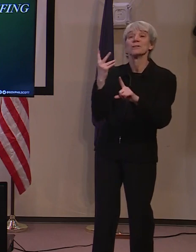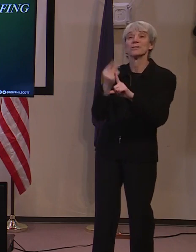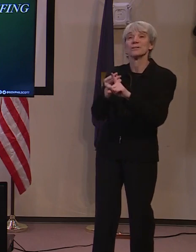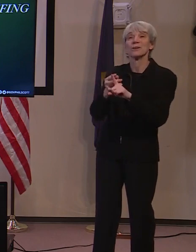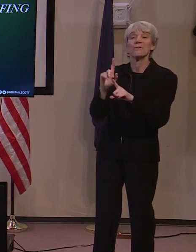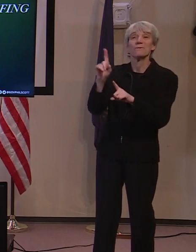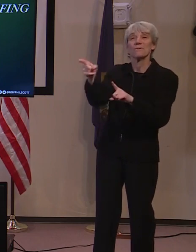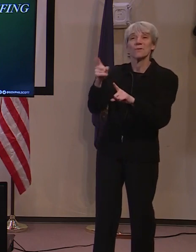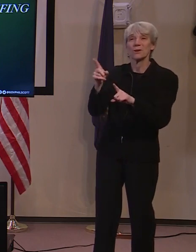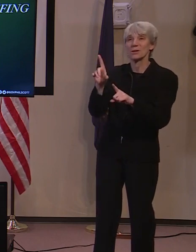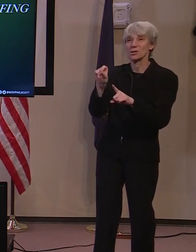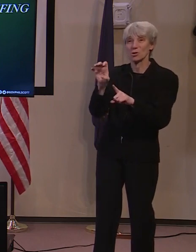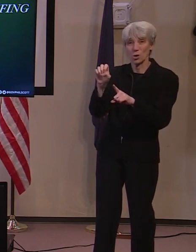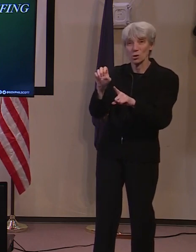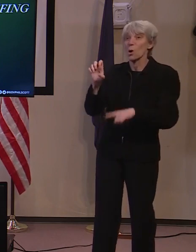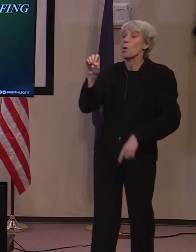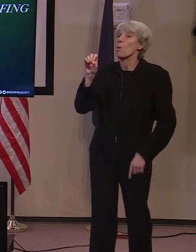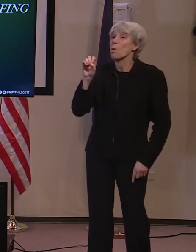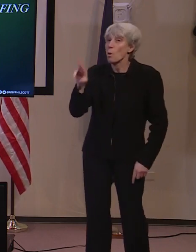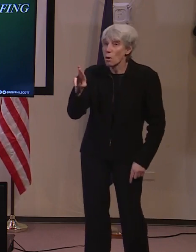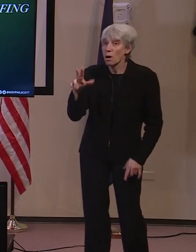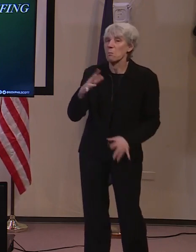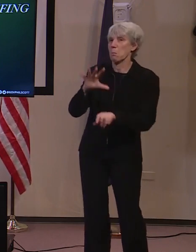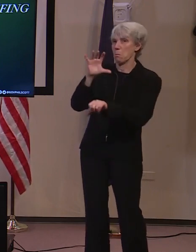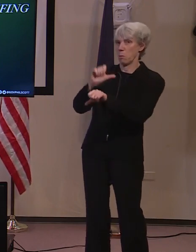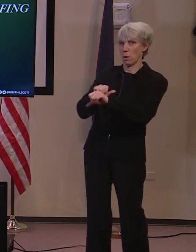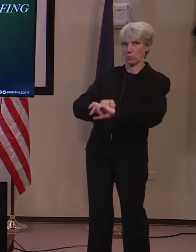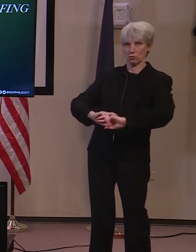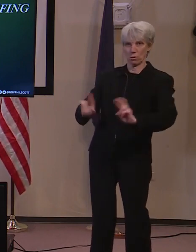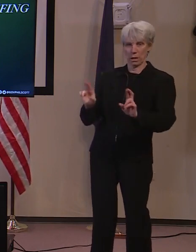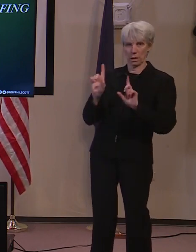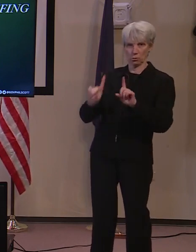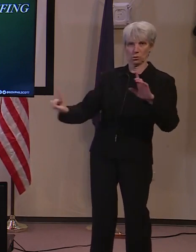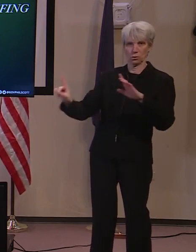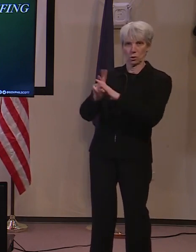COVID vaccine, or they have made an appointment to get their shot. That's